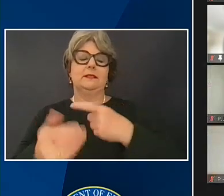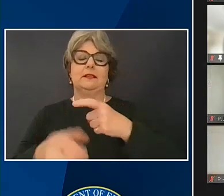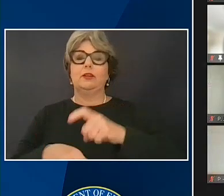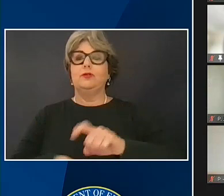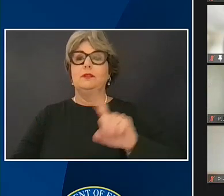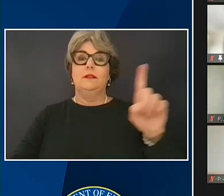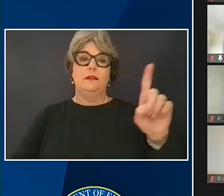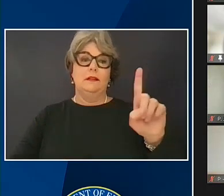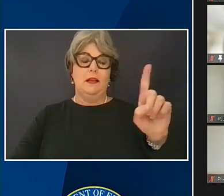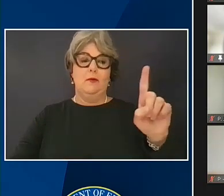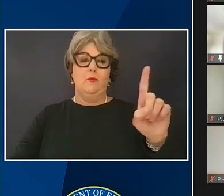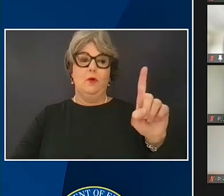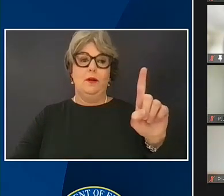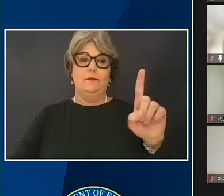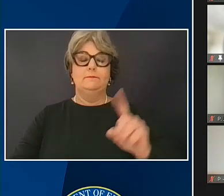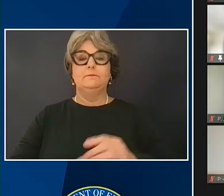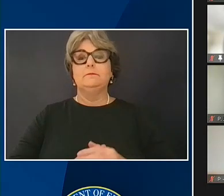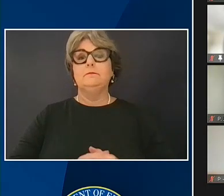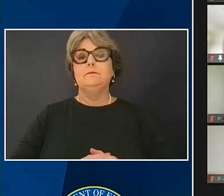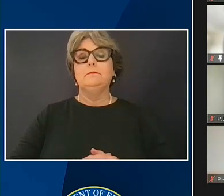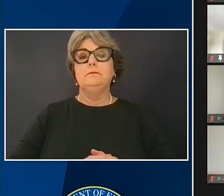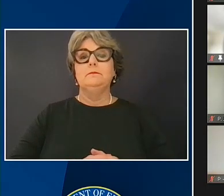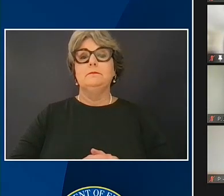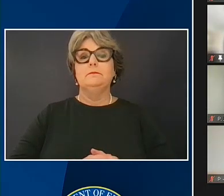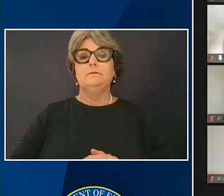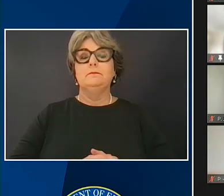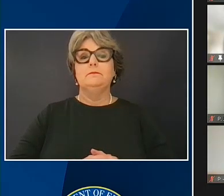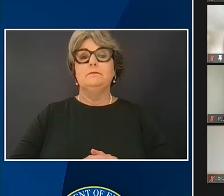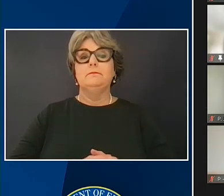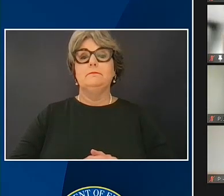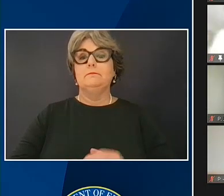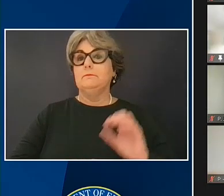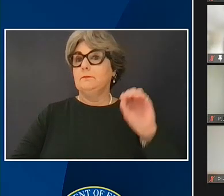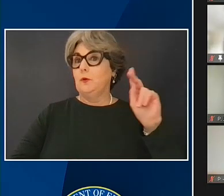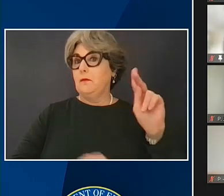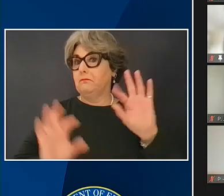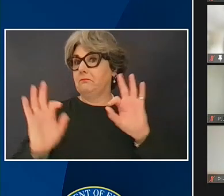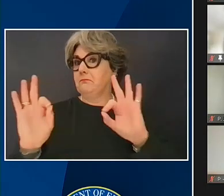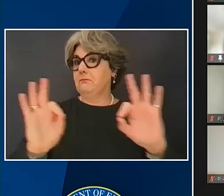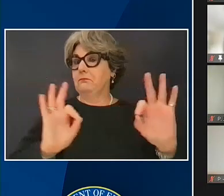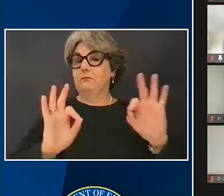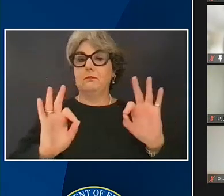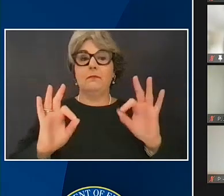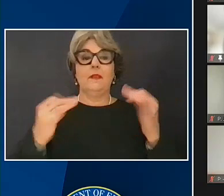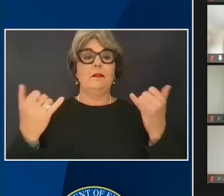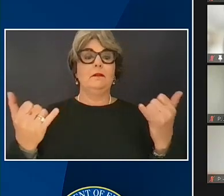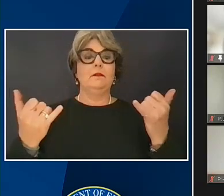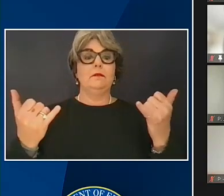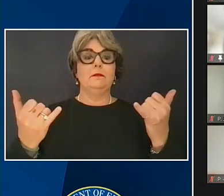discussion. Okay? So with that, if we pause the livestream